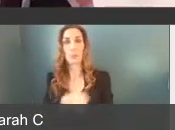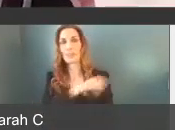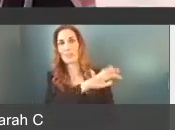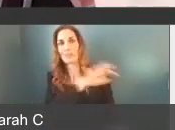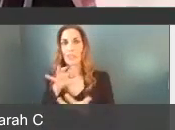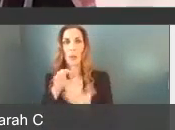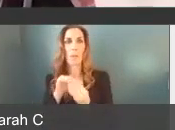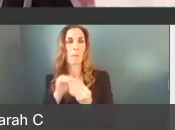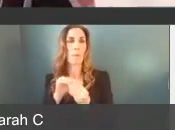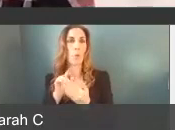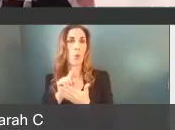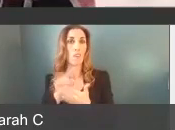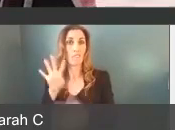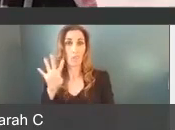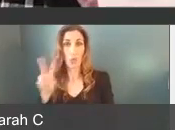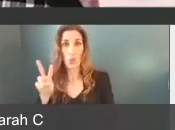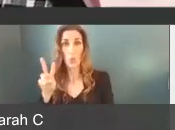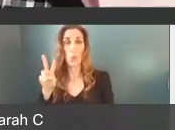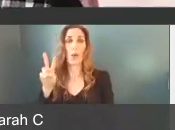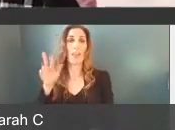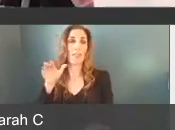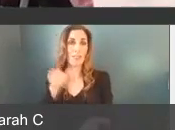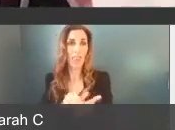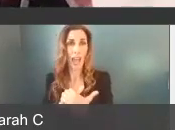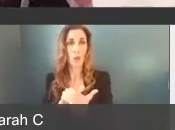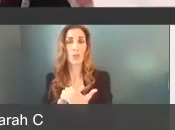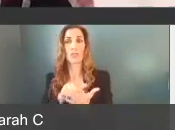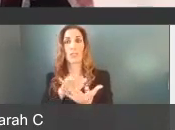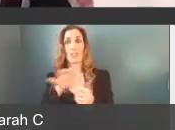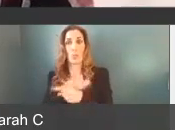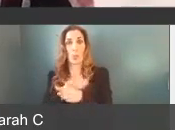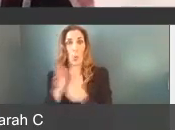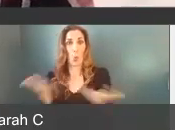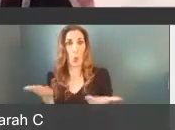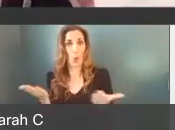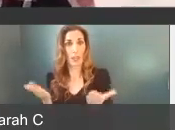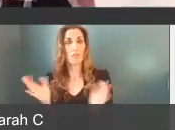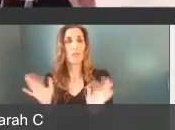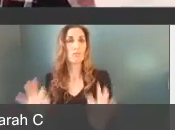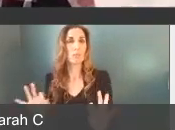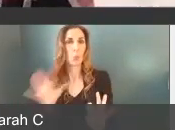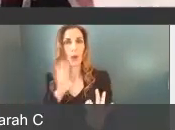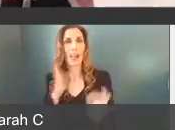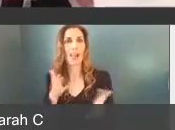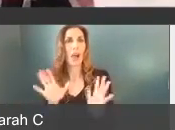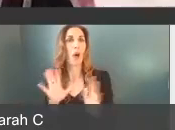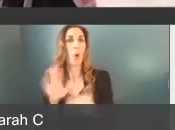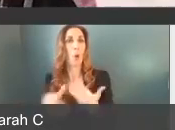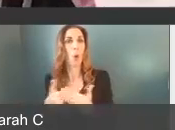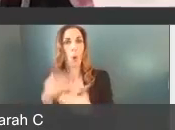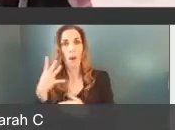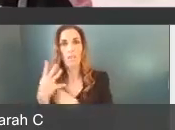42,000 doses into our region and I think that will allow all four counties to within a matter